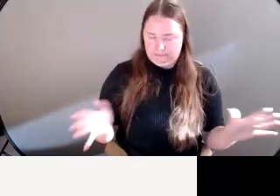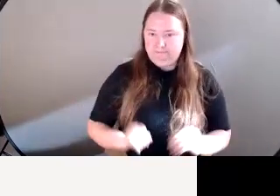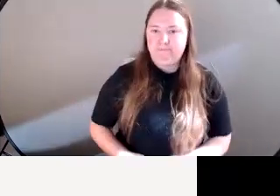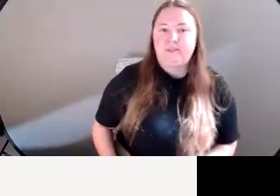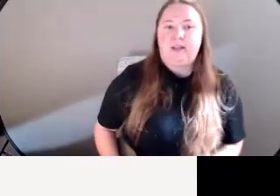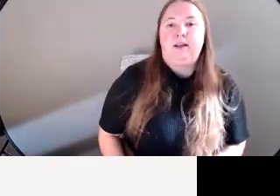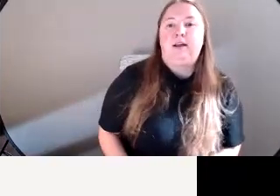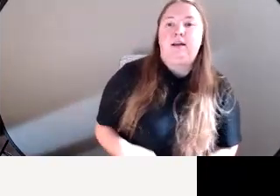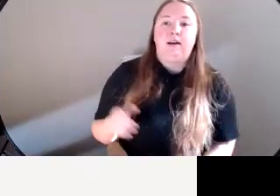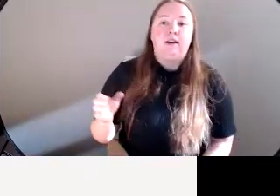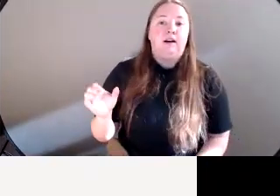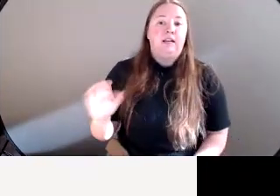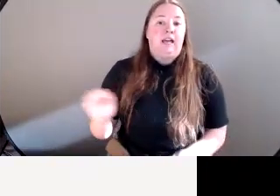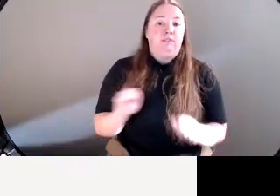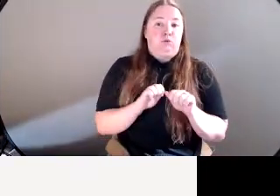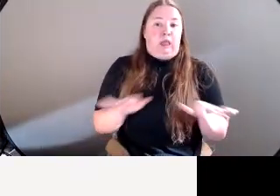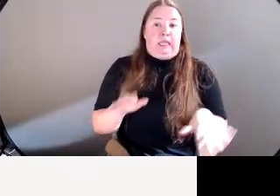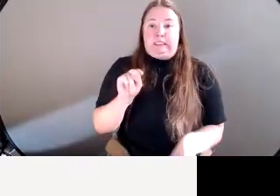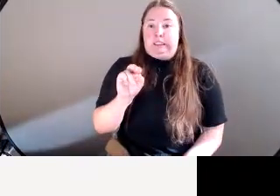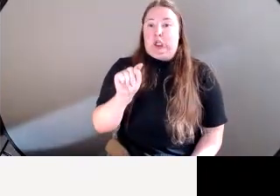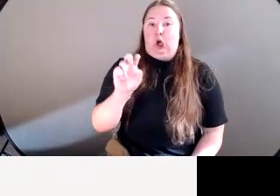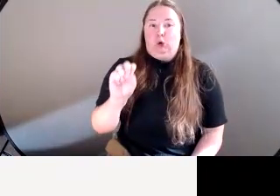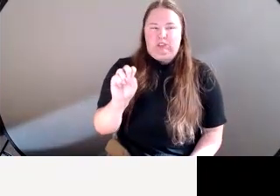the Canvas release notes is what they call them.